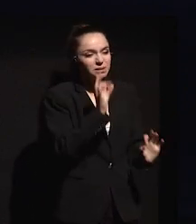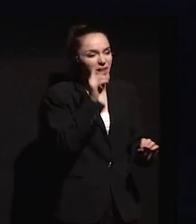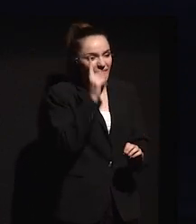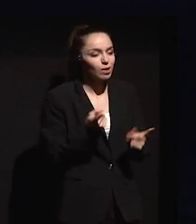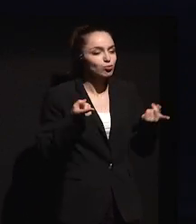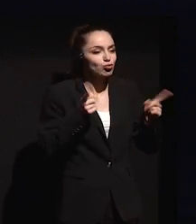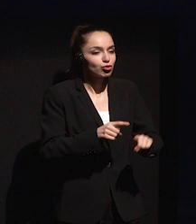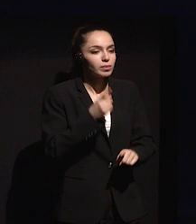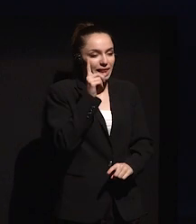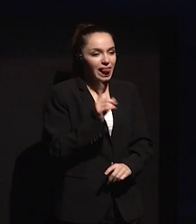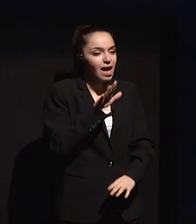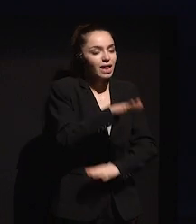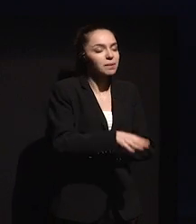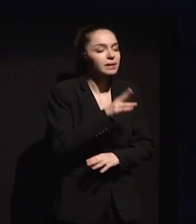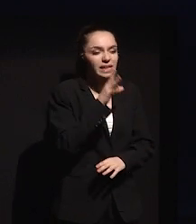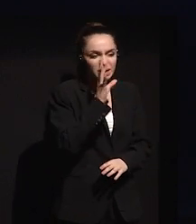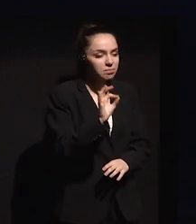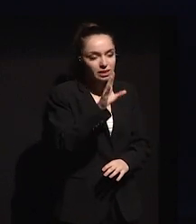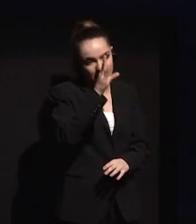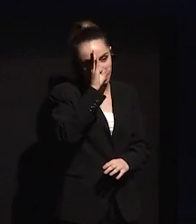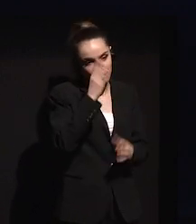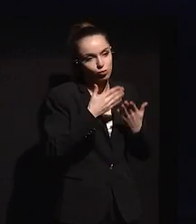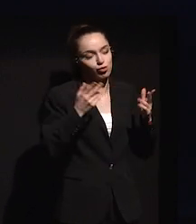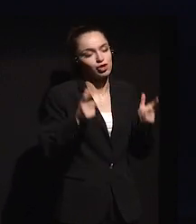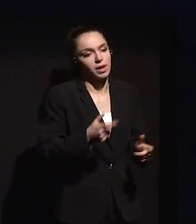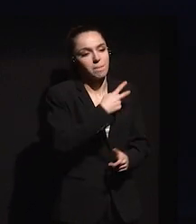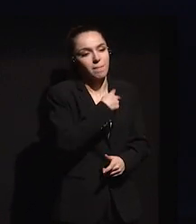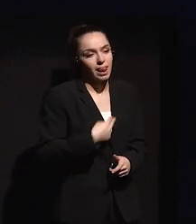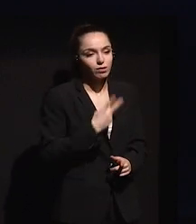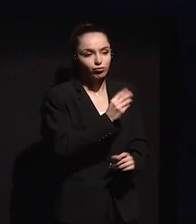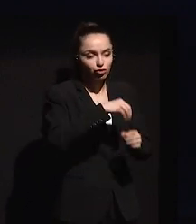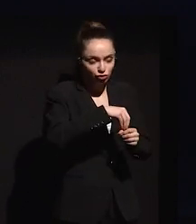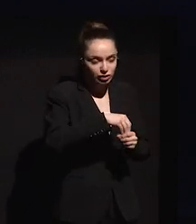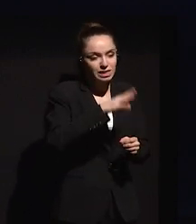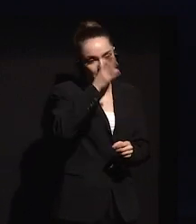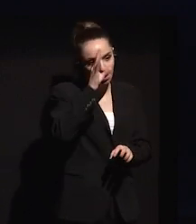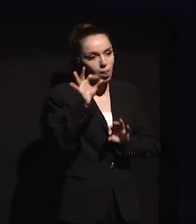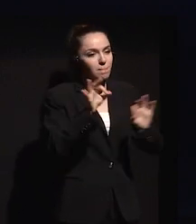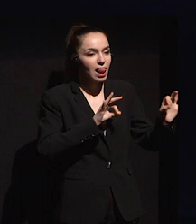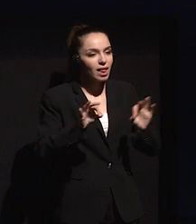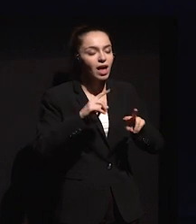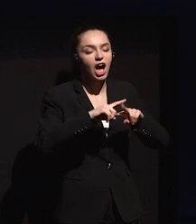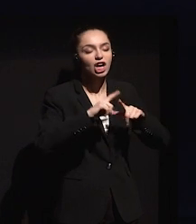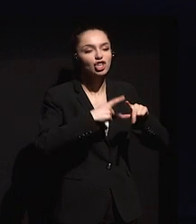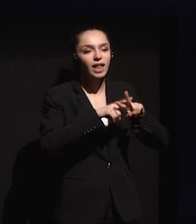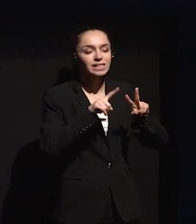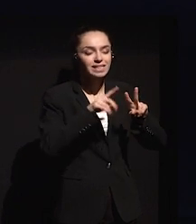which is part of the Istanbul Metropolitan Municipality, thanks to them, we got together and